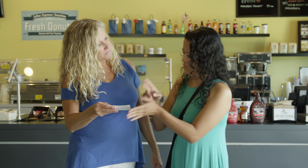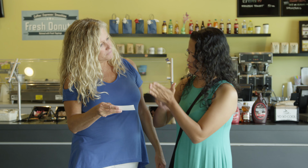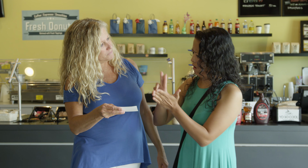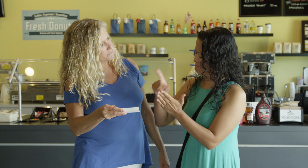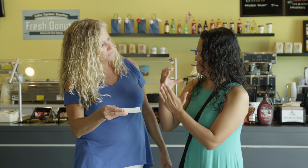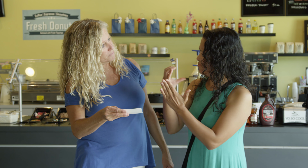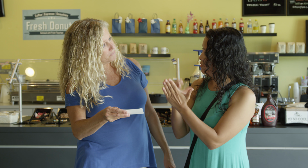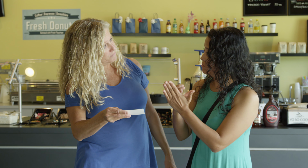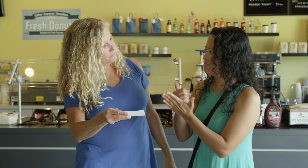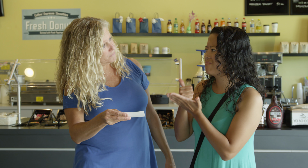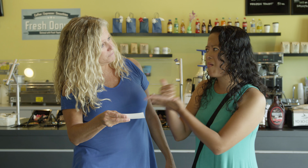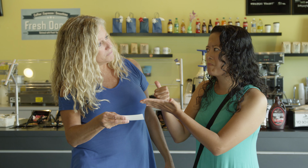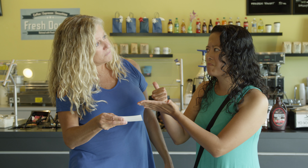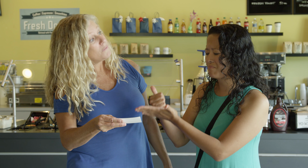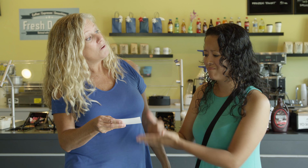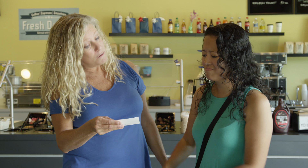Sign up. This course will help.